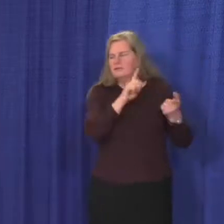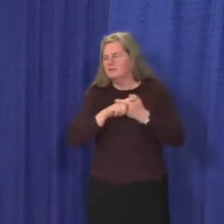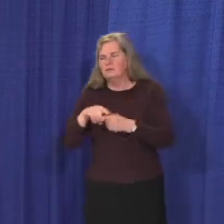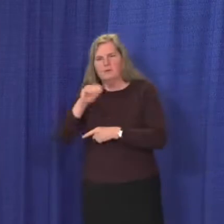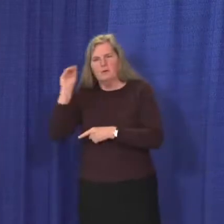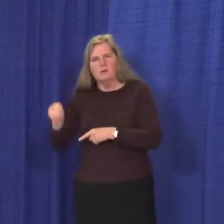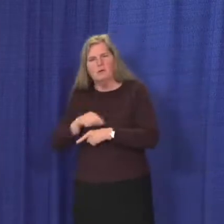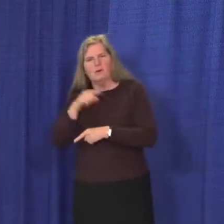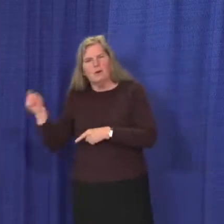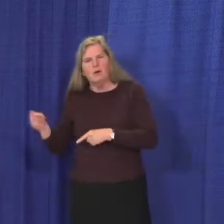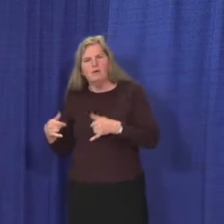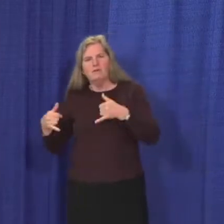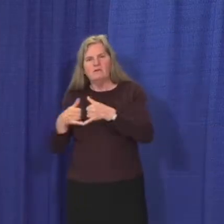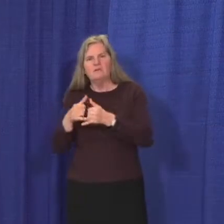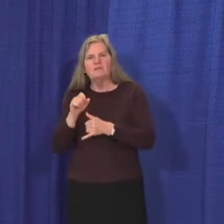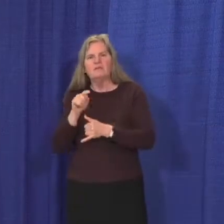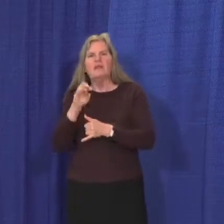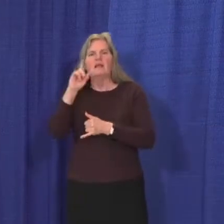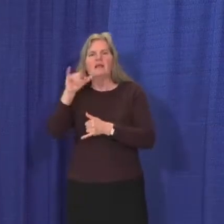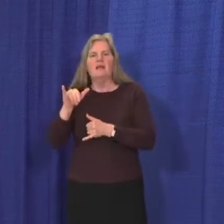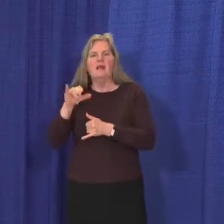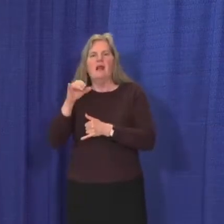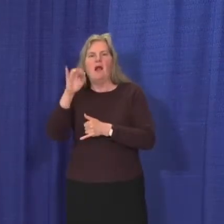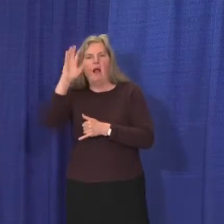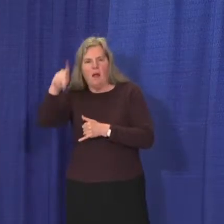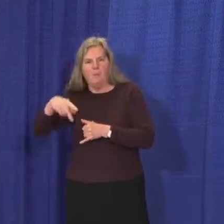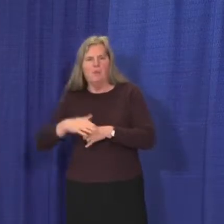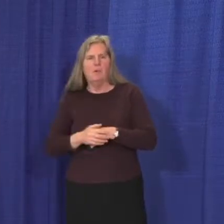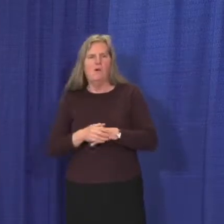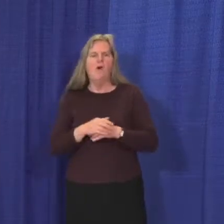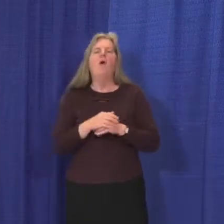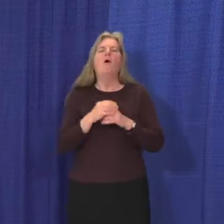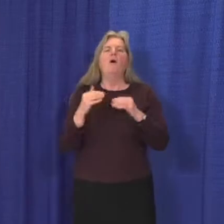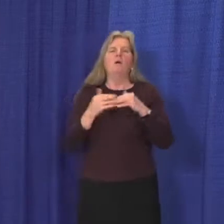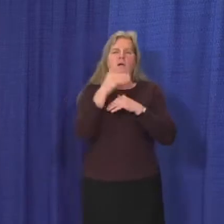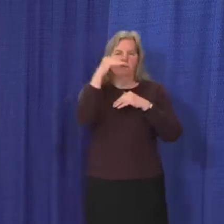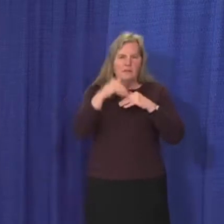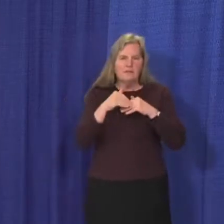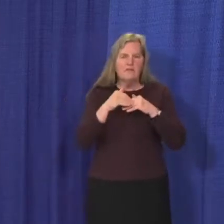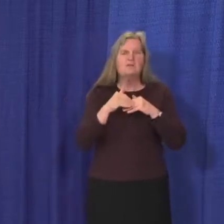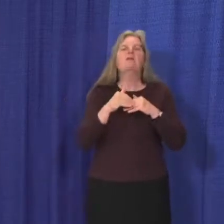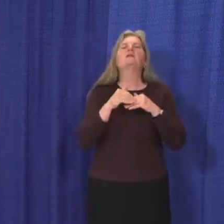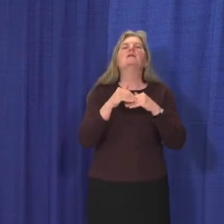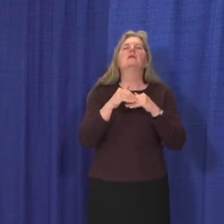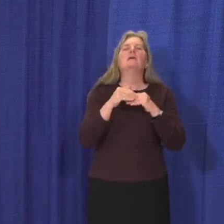transcontinental train to challenge for the Stanley Cup. Or the group of first nations